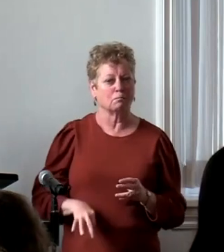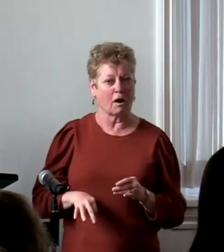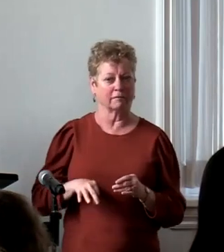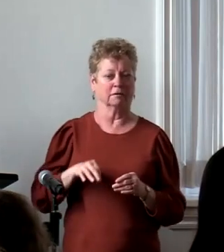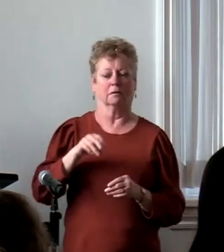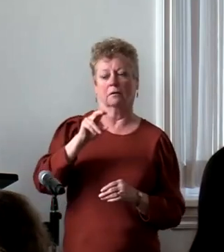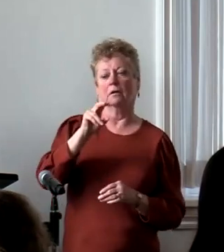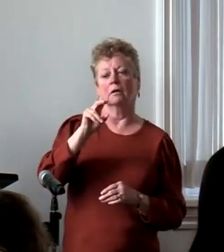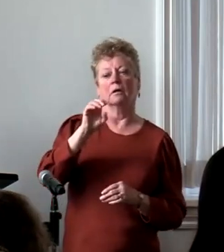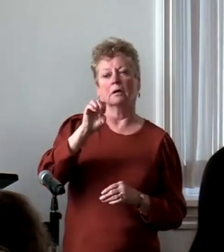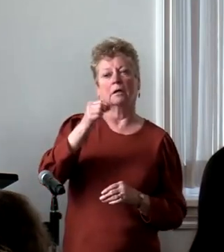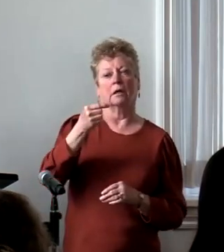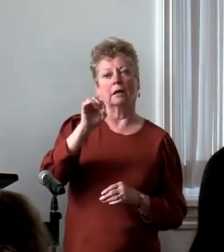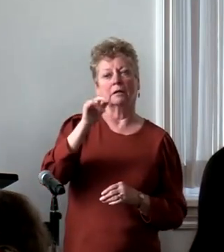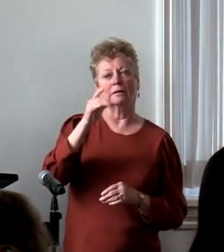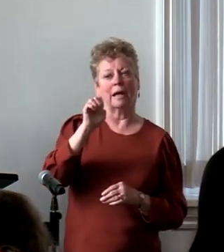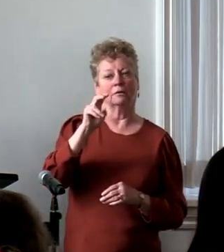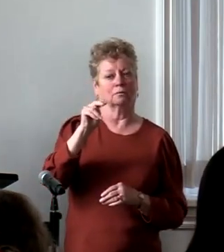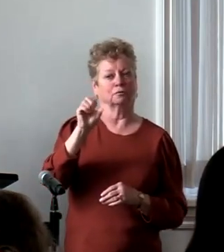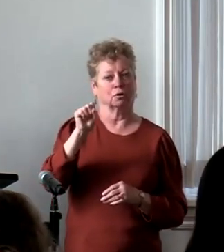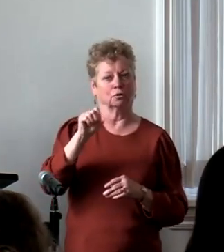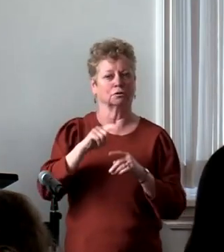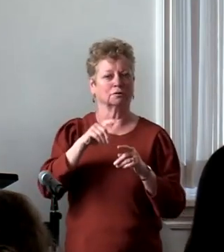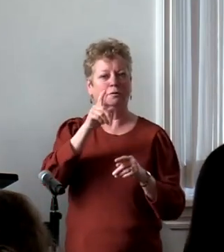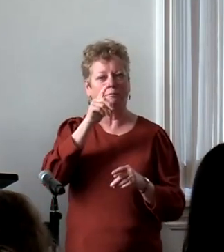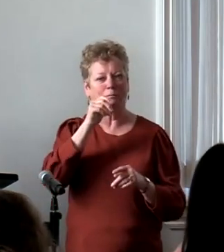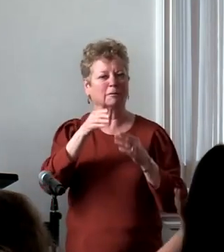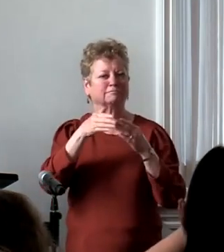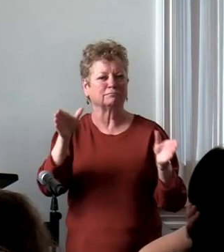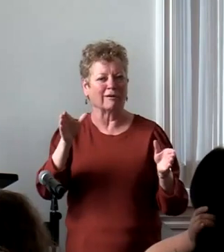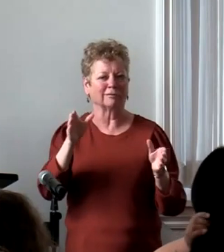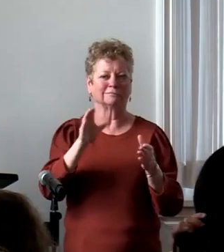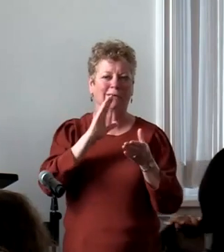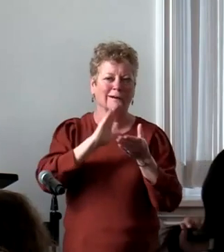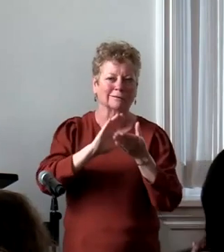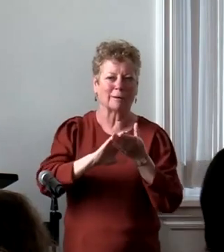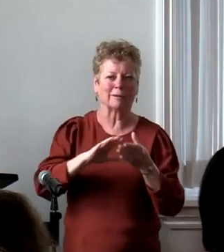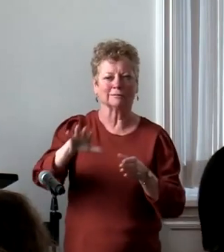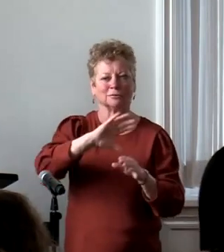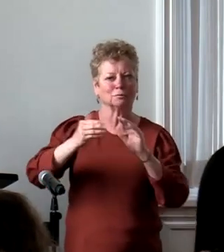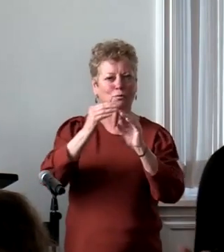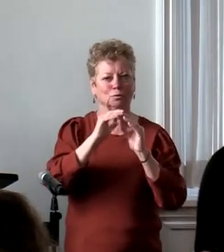sits at the intersection of public, private, academic and community sectors and we have been around for 11 years.